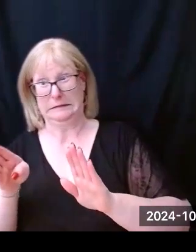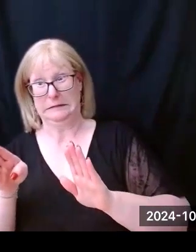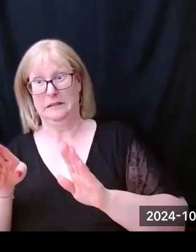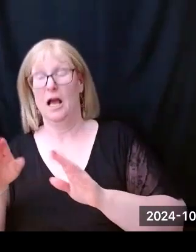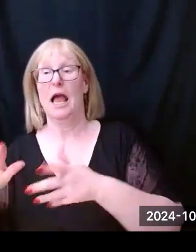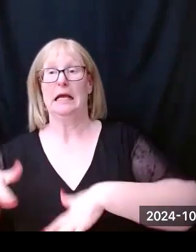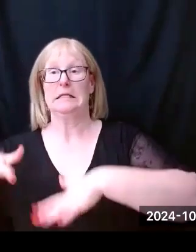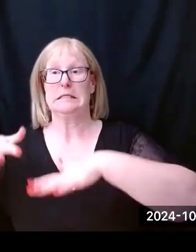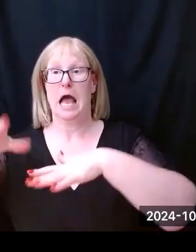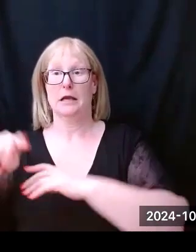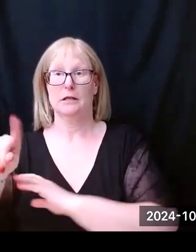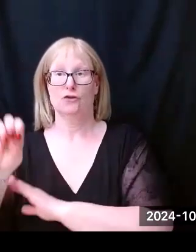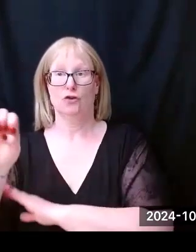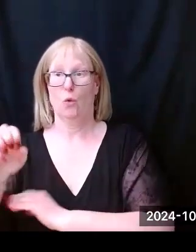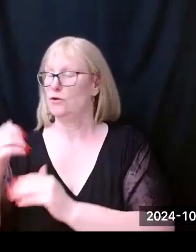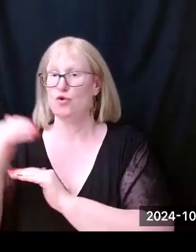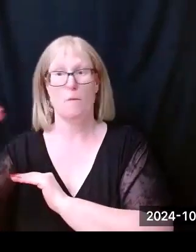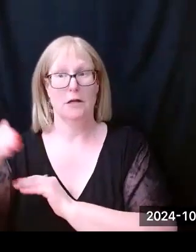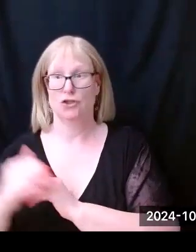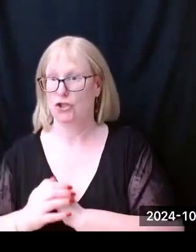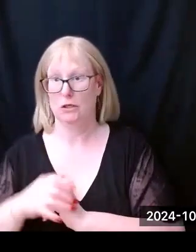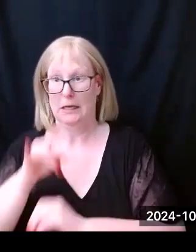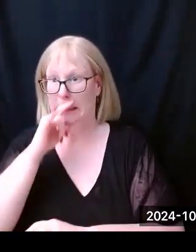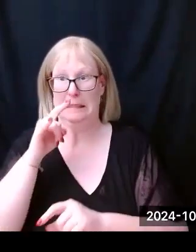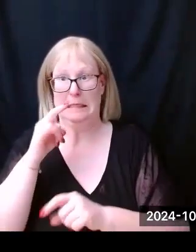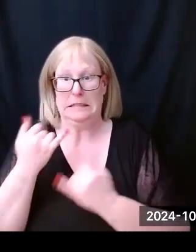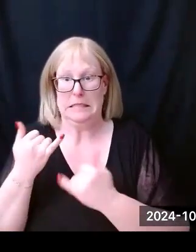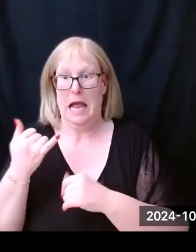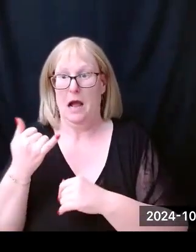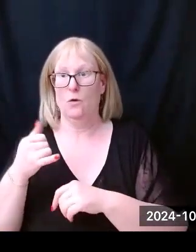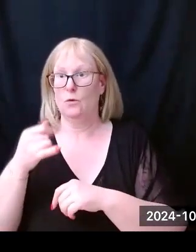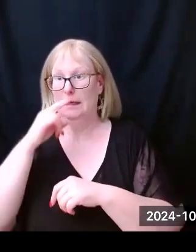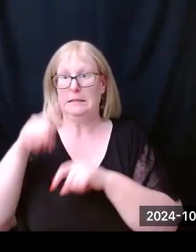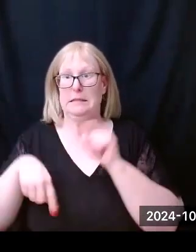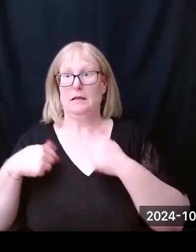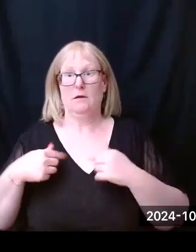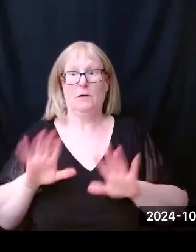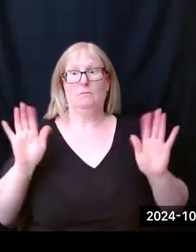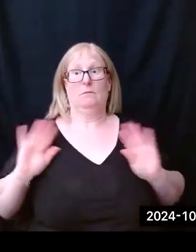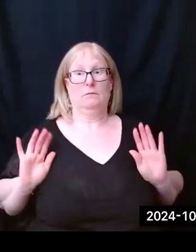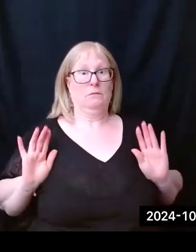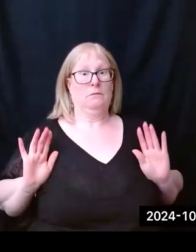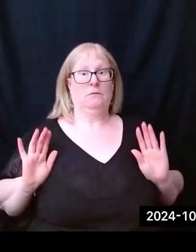And kids can't do it now. Even with support, they're like, nuh-uh. This is what one of